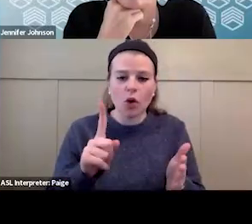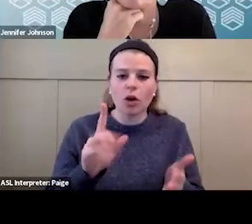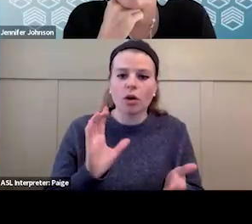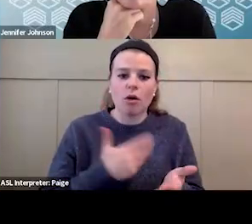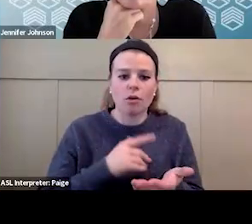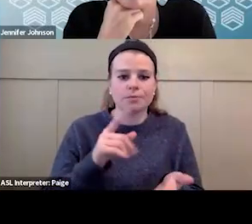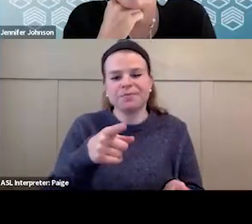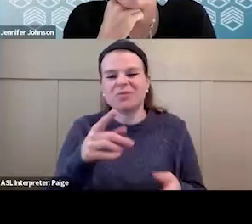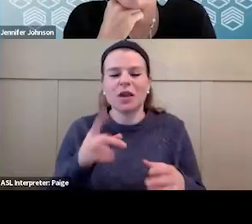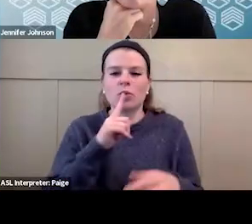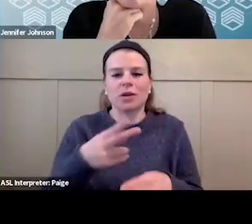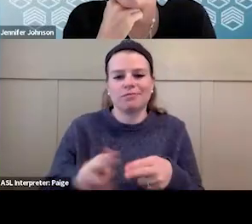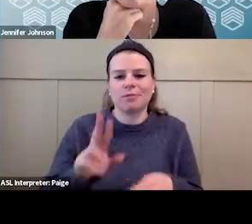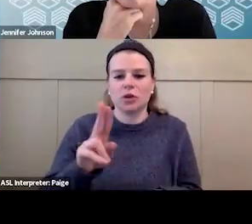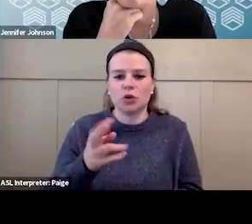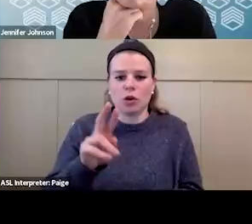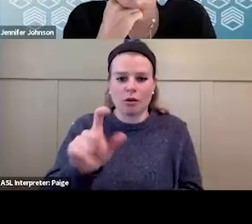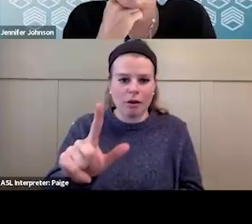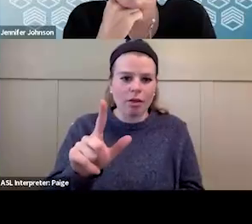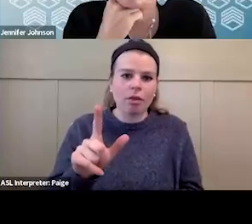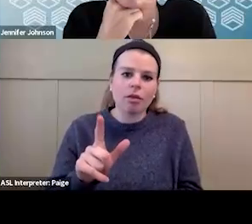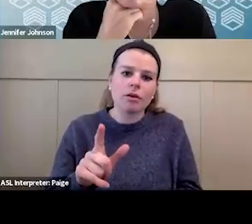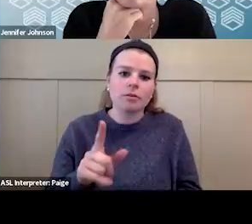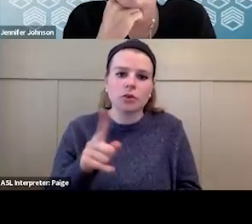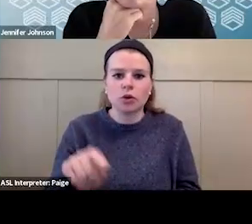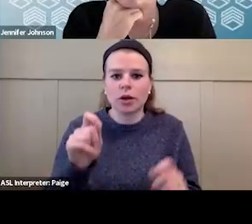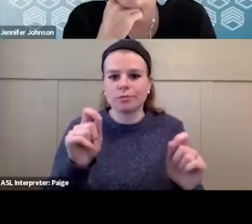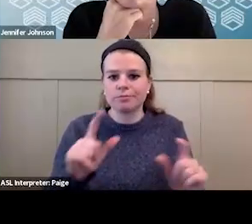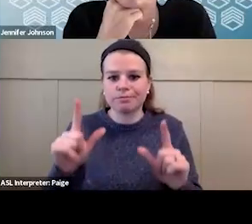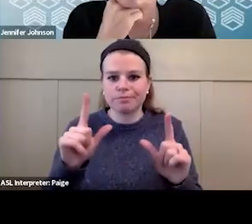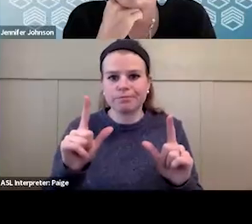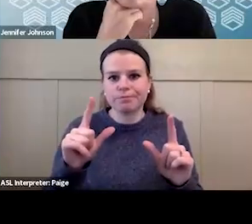URL, or, uh, you could also pull up a camera and pull up this QR code.